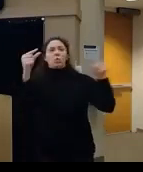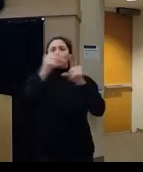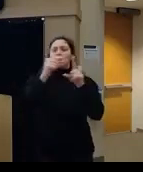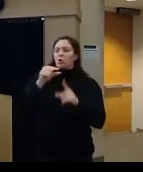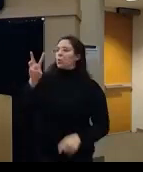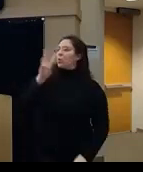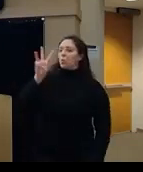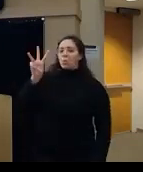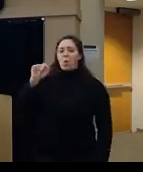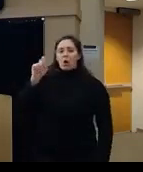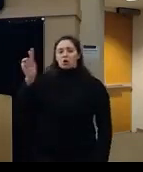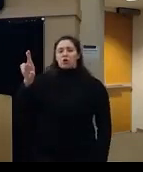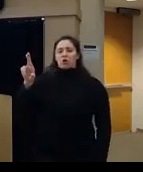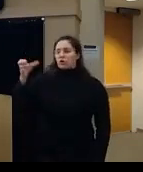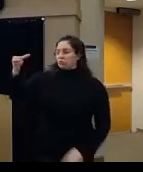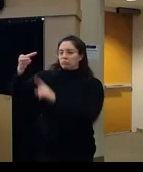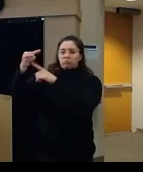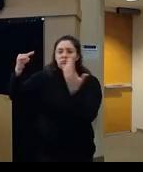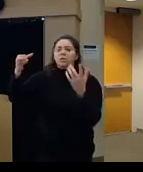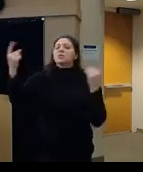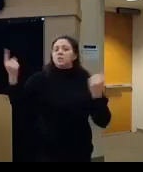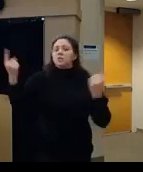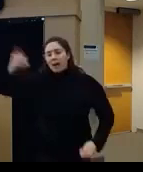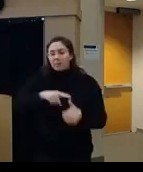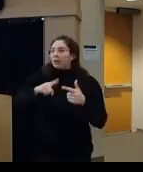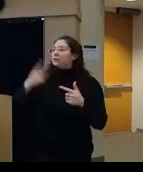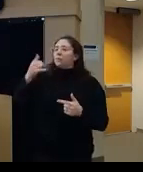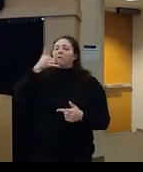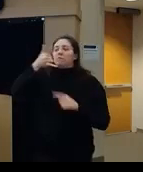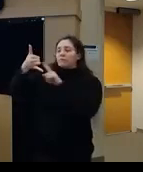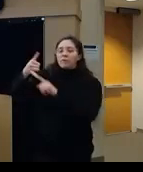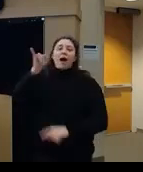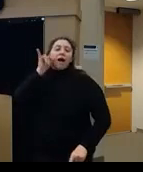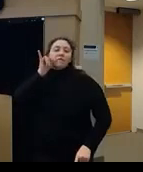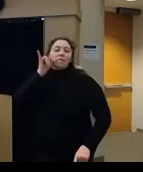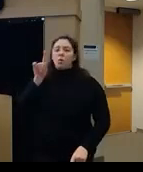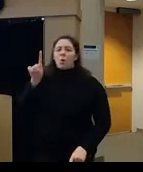this somebody made this is a of water up this is a iPhone 50 years ago it wasn't an iPhone